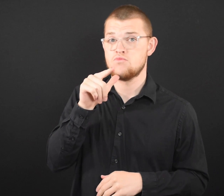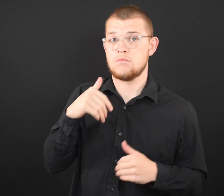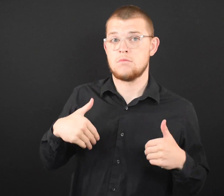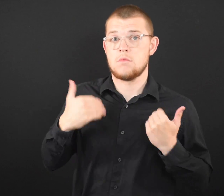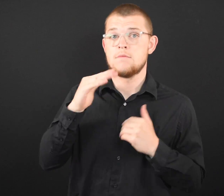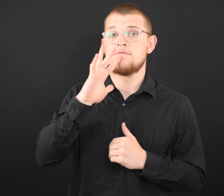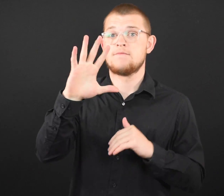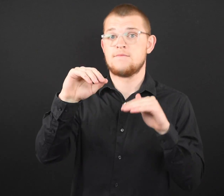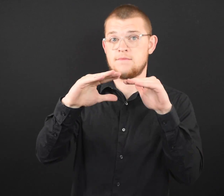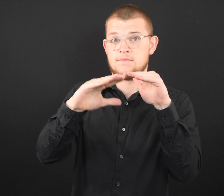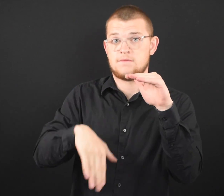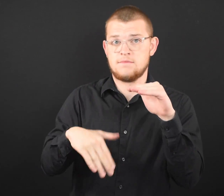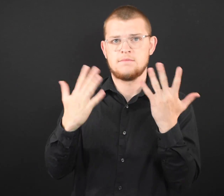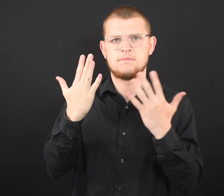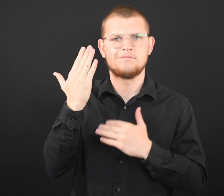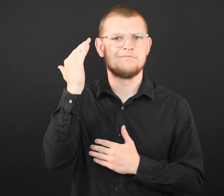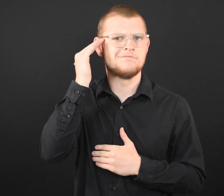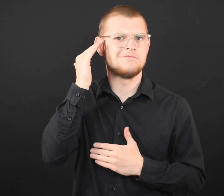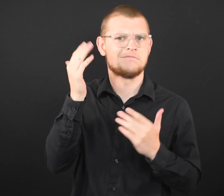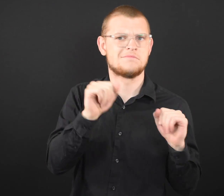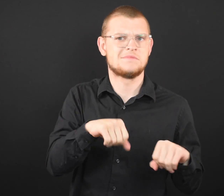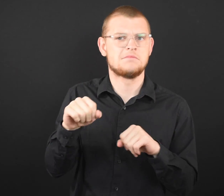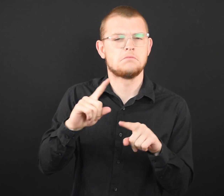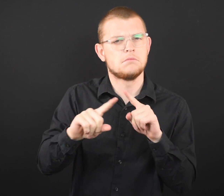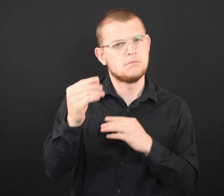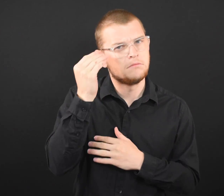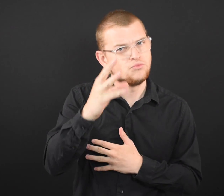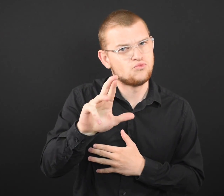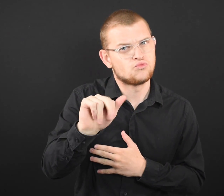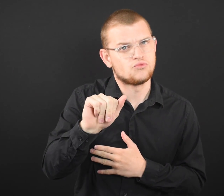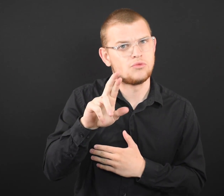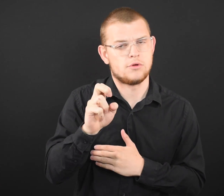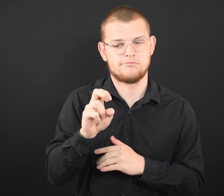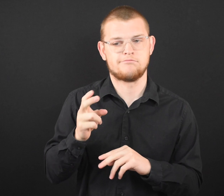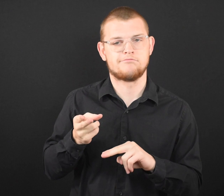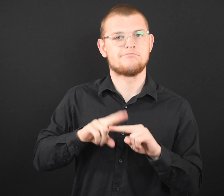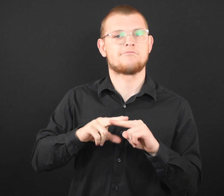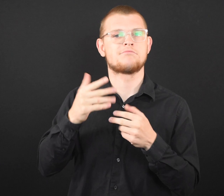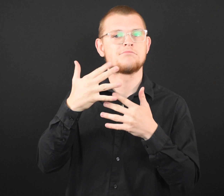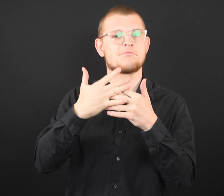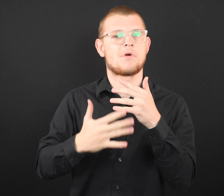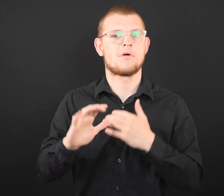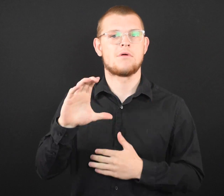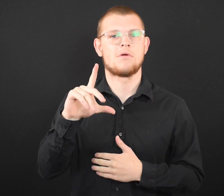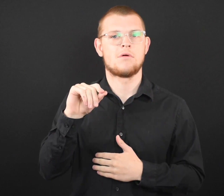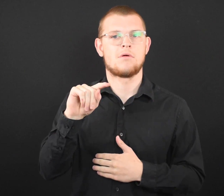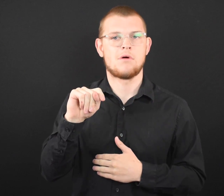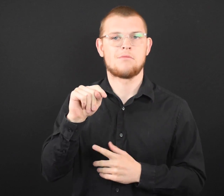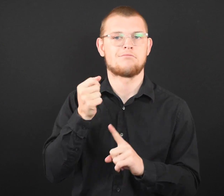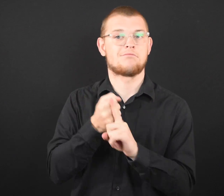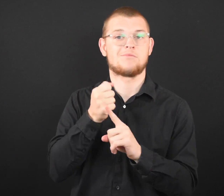of the blood clotting issue with the Johnson & Johnson vaccine. Talk to your health care provider